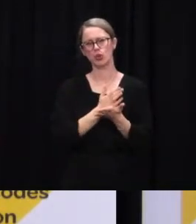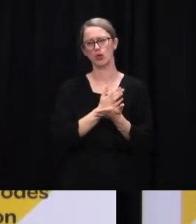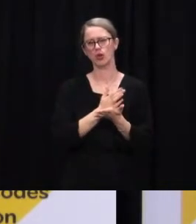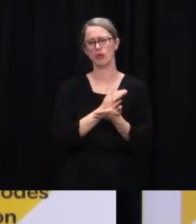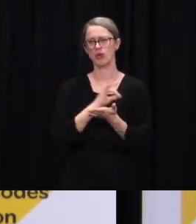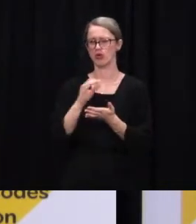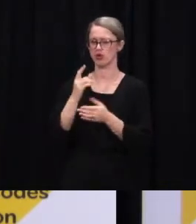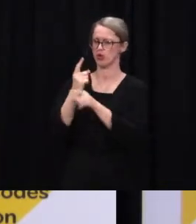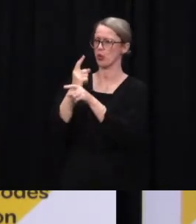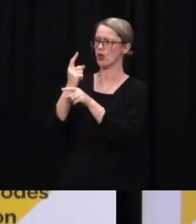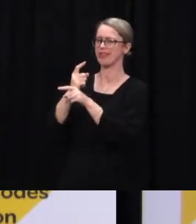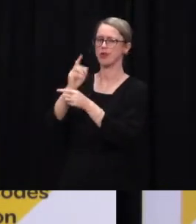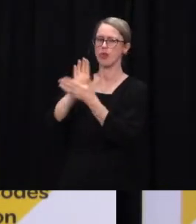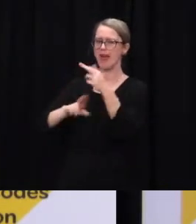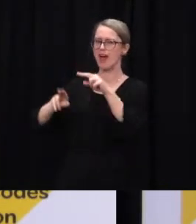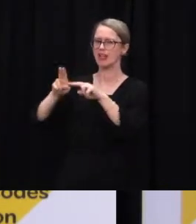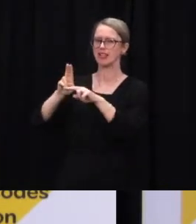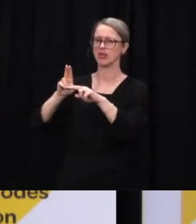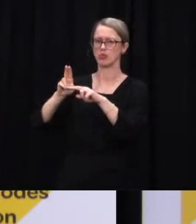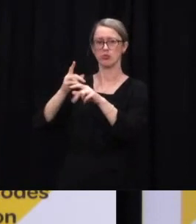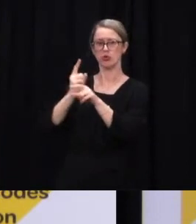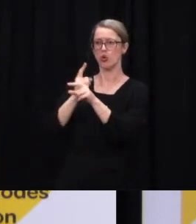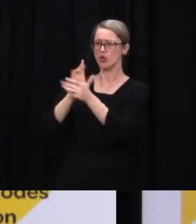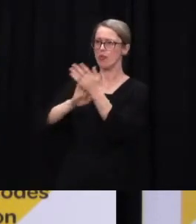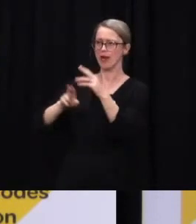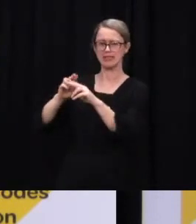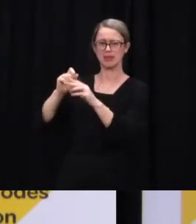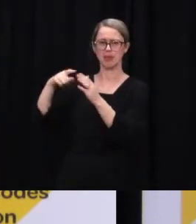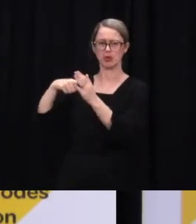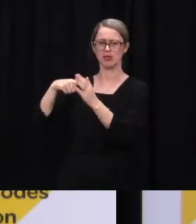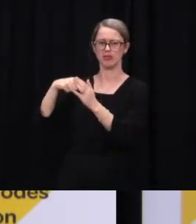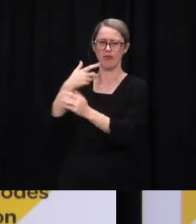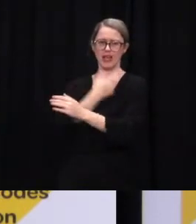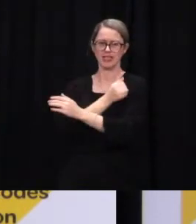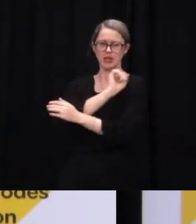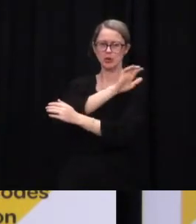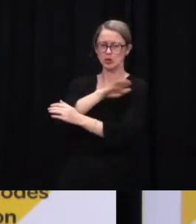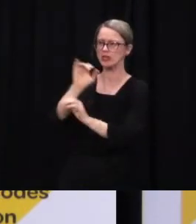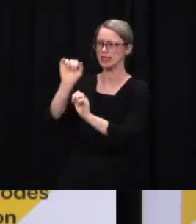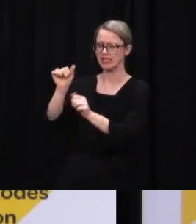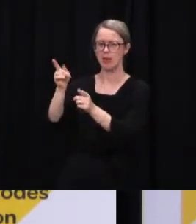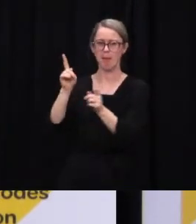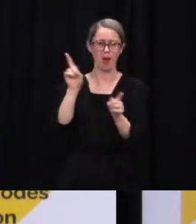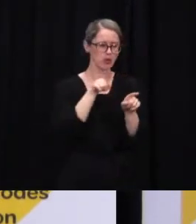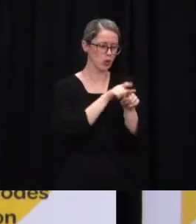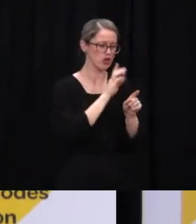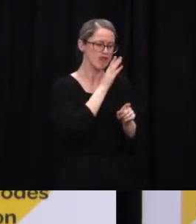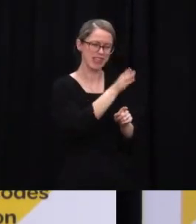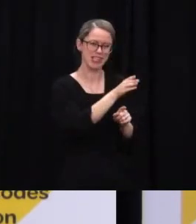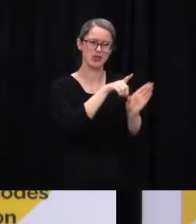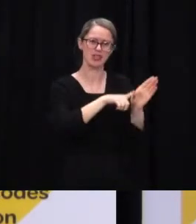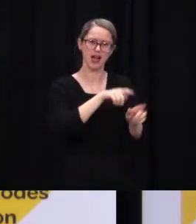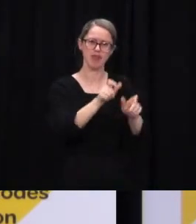rollout to 15-year-olds. Who do young people talk to? >>We've been thinking hard about how we make sure we're not just